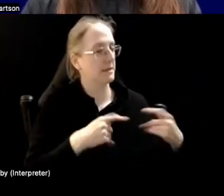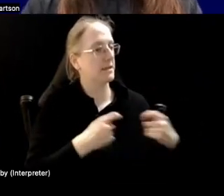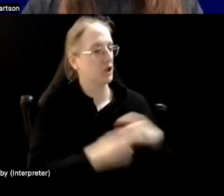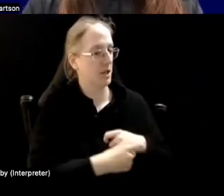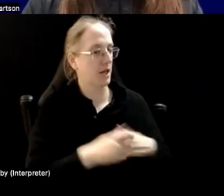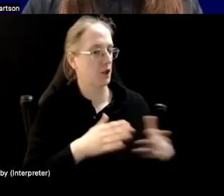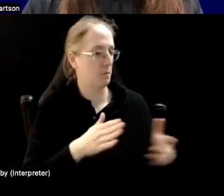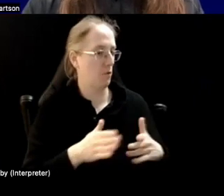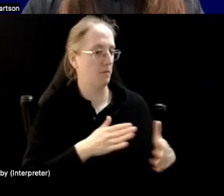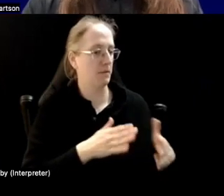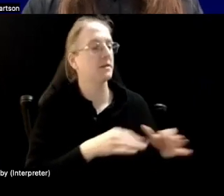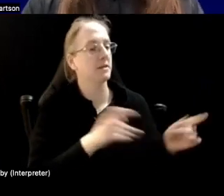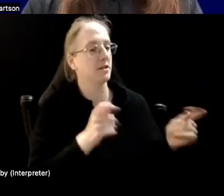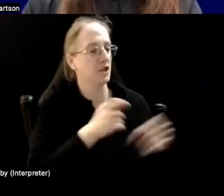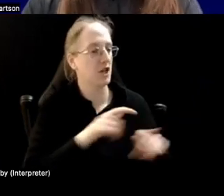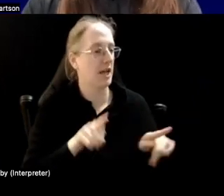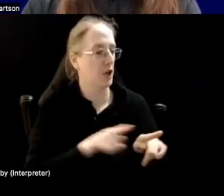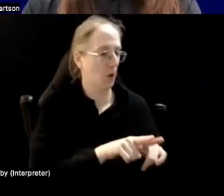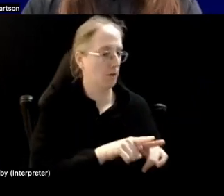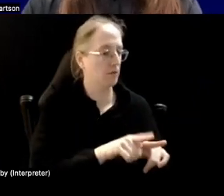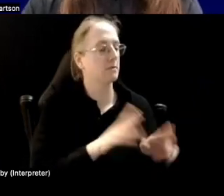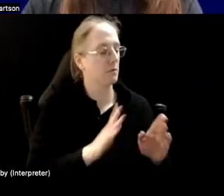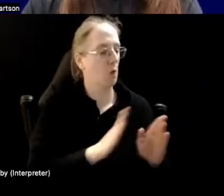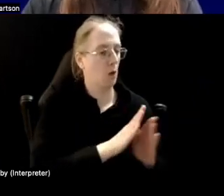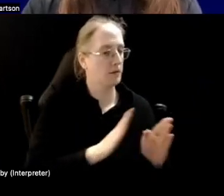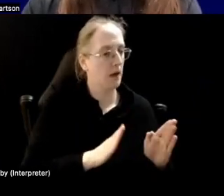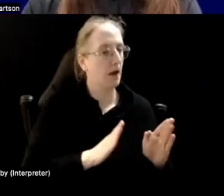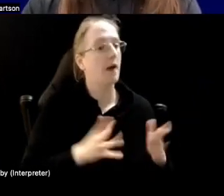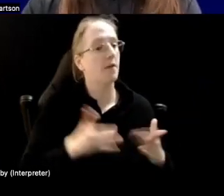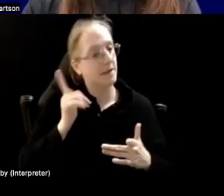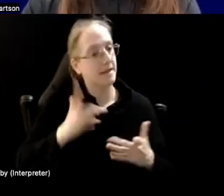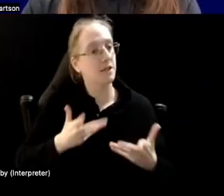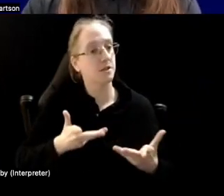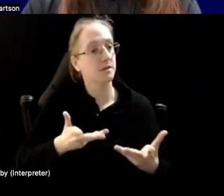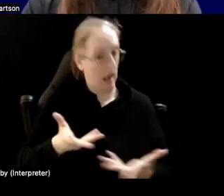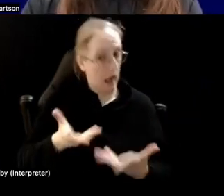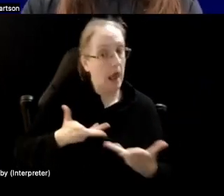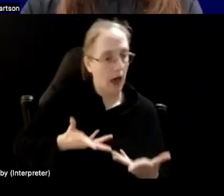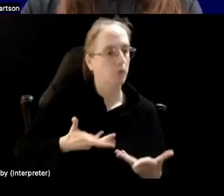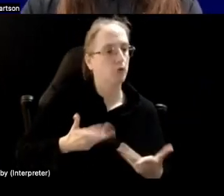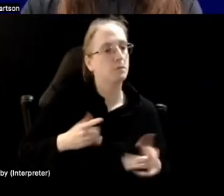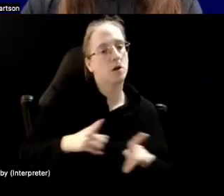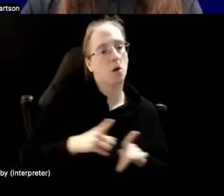the teacher is getting a lot closer to them and making physical contact with them on a different